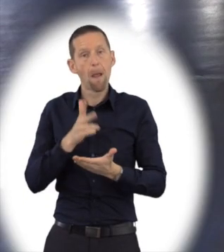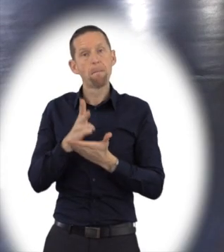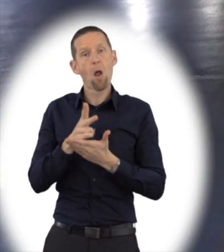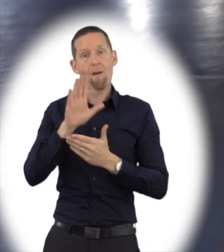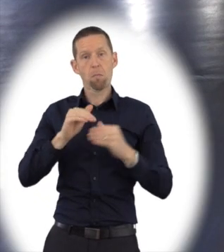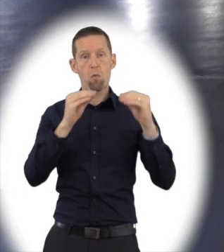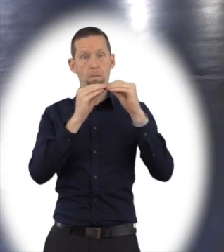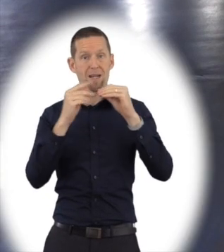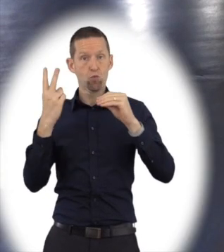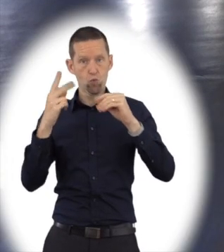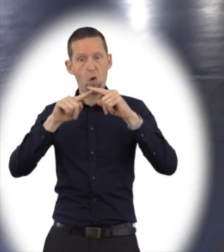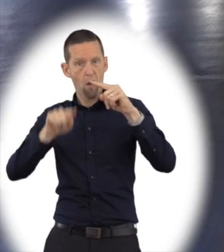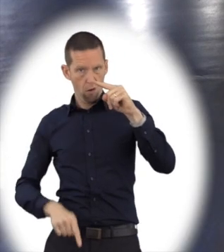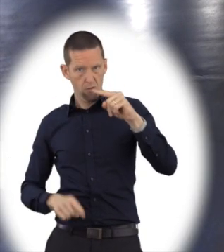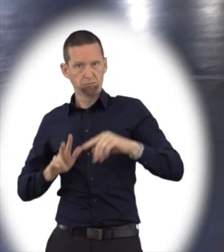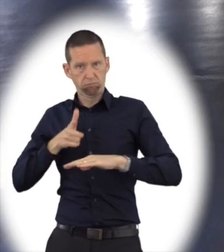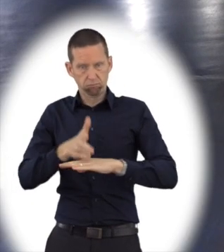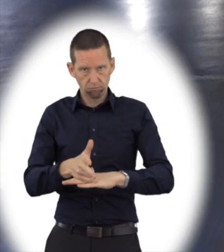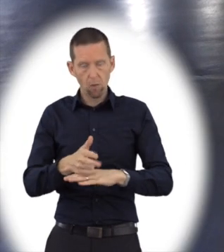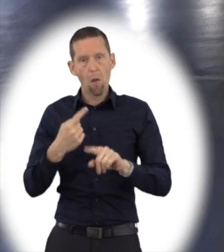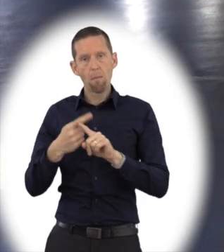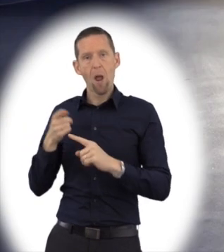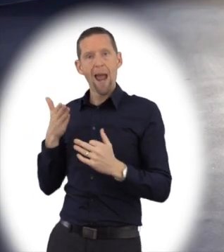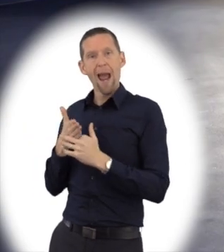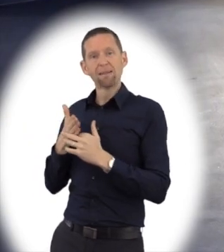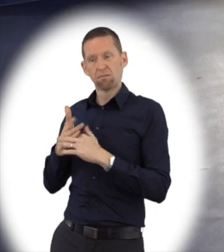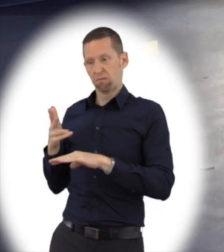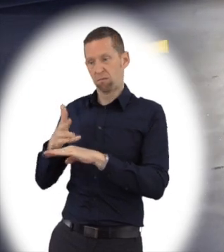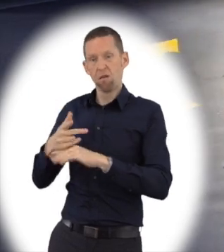Parking is available from levels B2 and below and there is accessible parking close to the elevator.